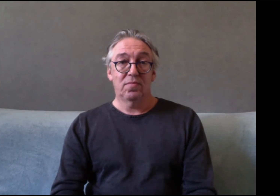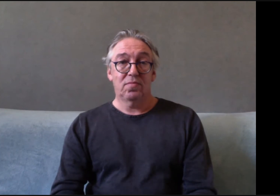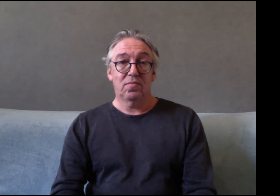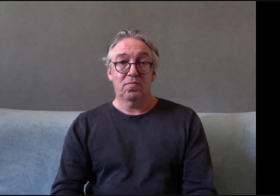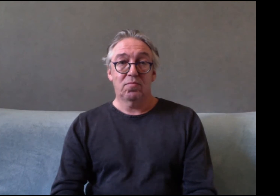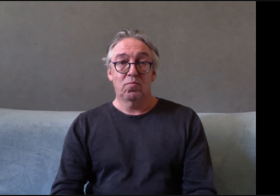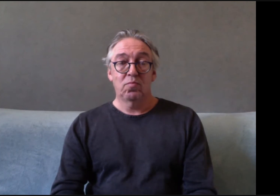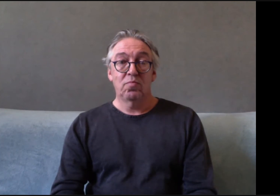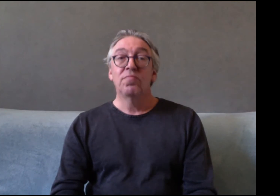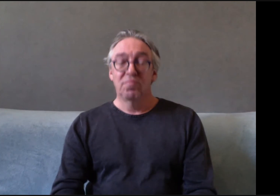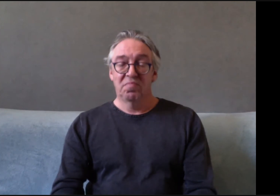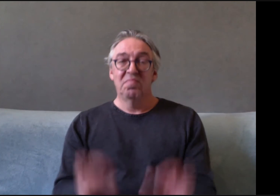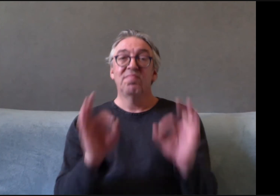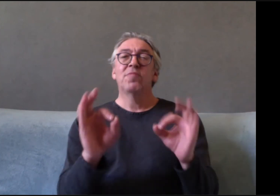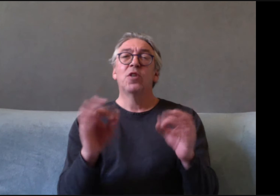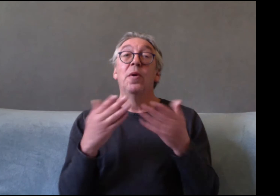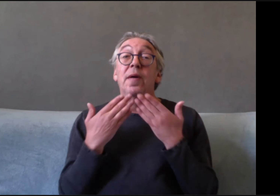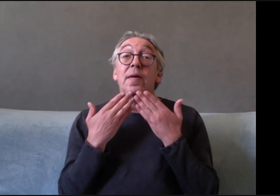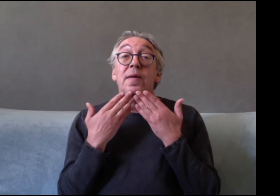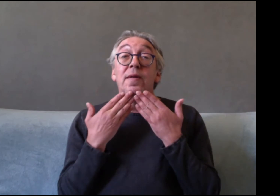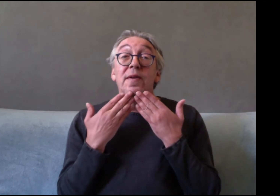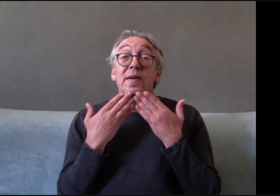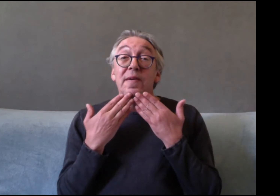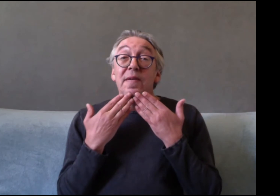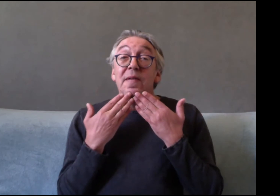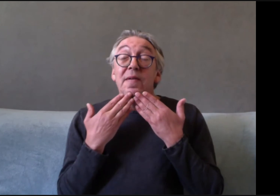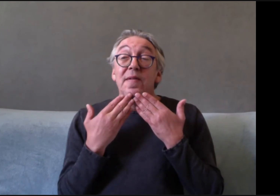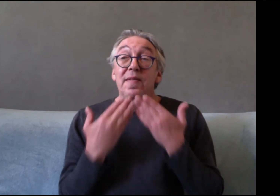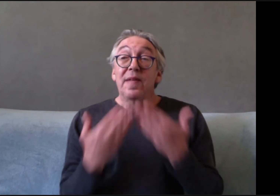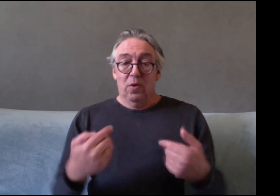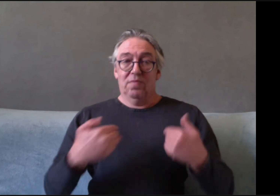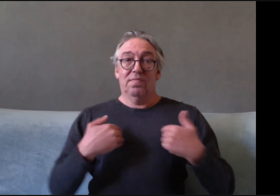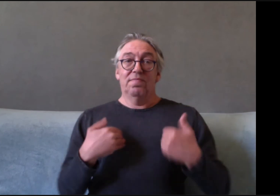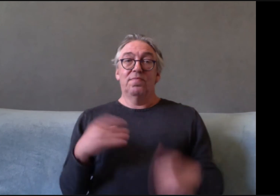Thank you very much, AndrÃ©. It's Maureen from Inclusion Europe.